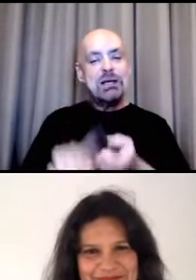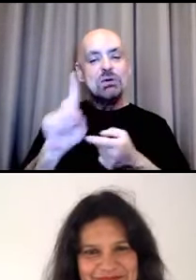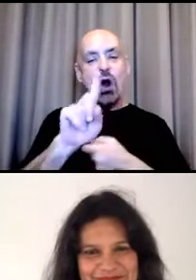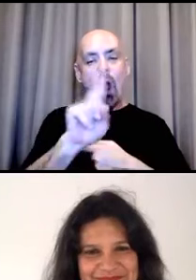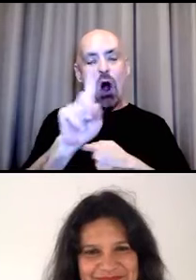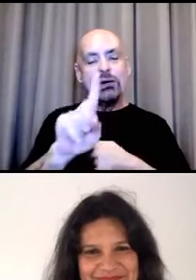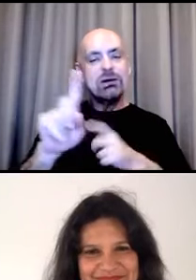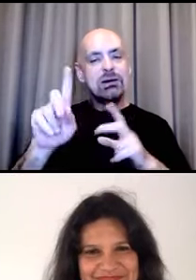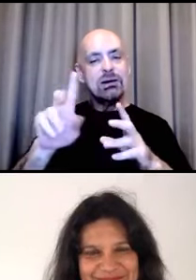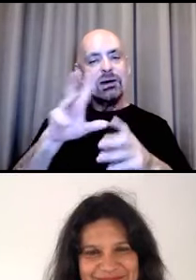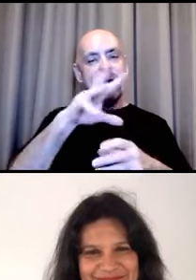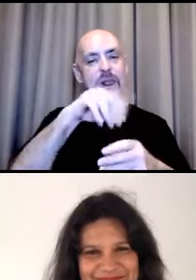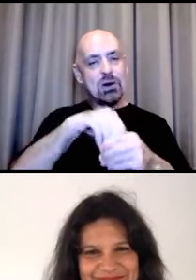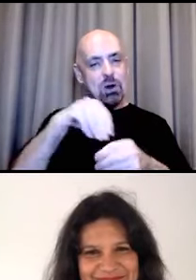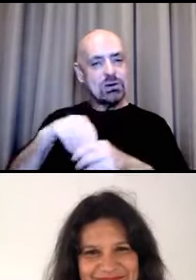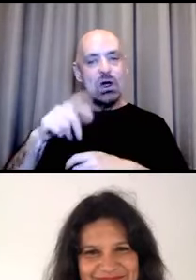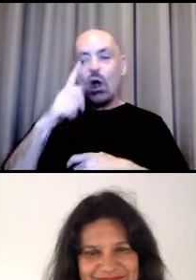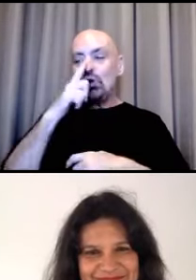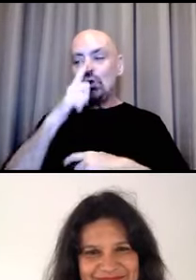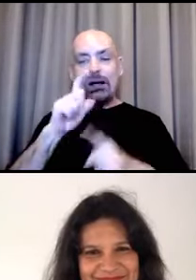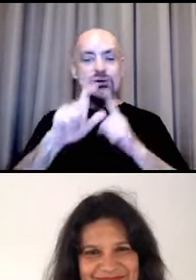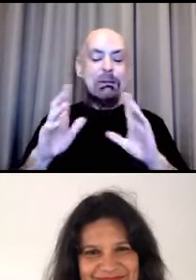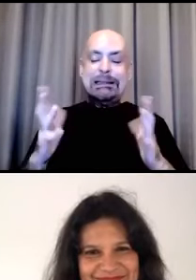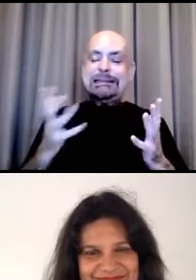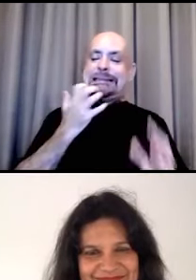World War with the Russian revolution,